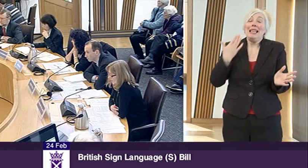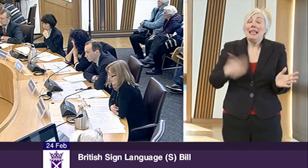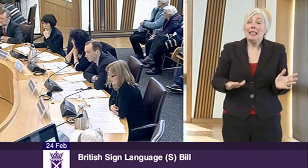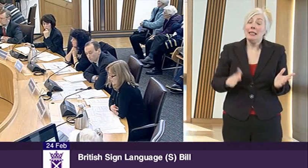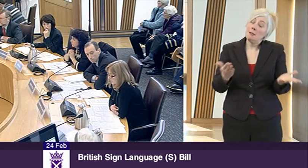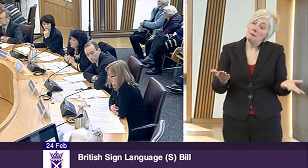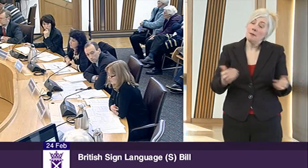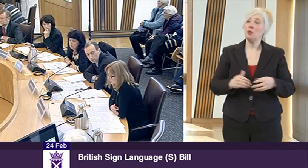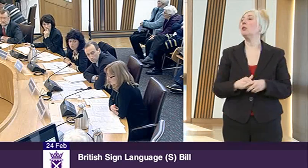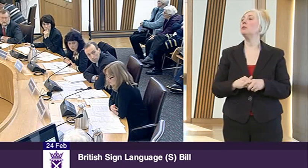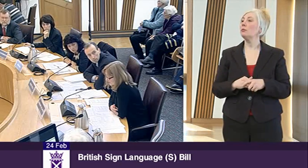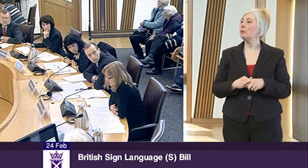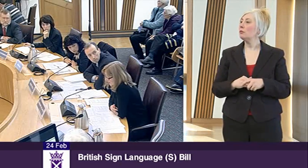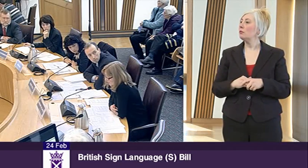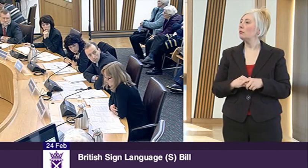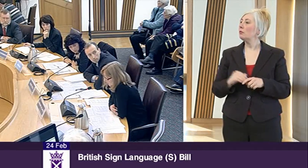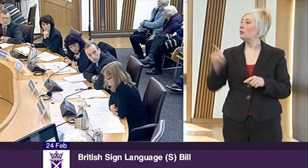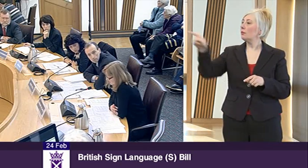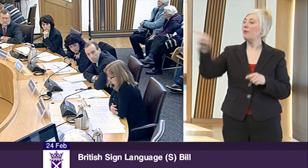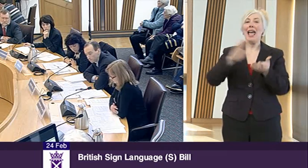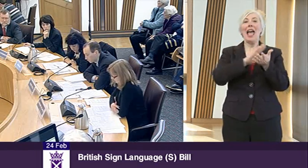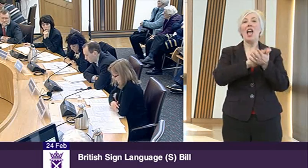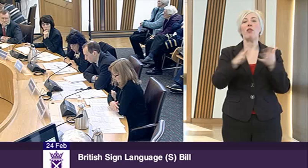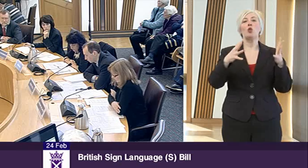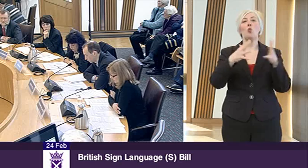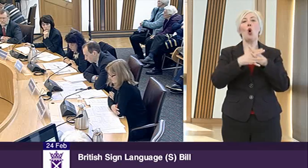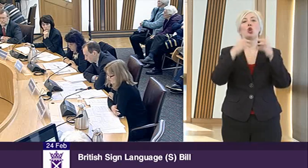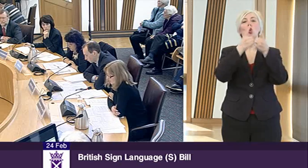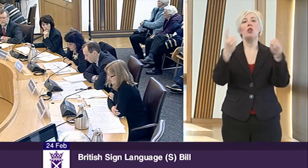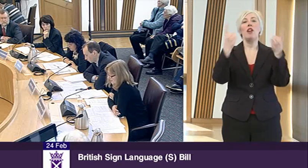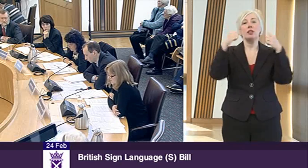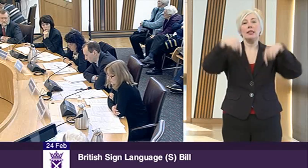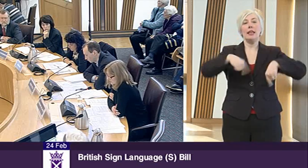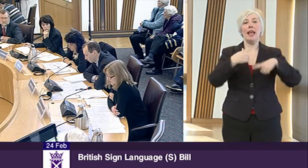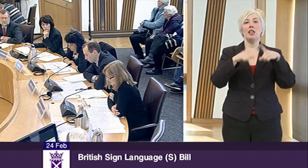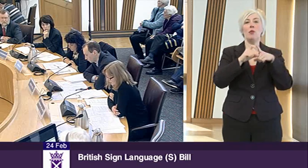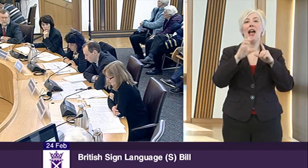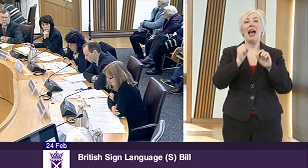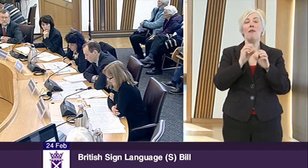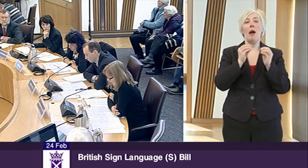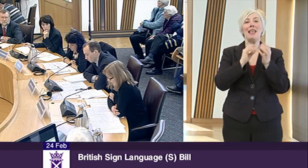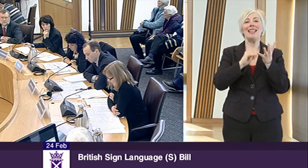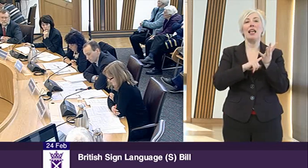Lorraine Vallance: Heriot-Watt University now offers a BSL degree. We also have students